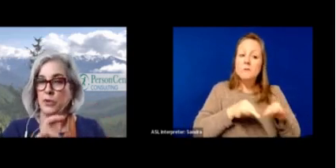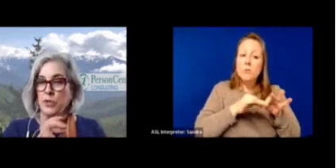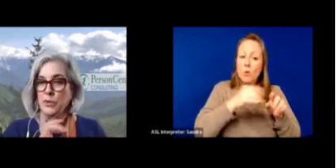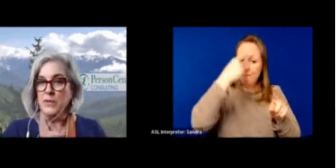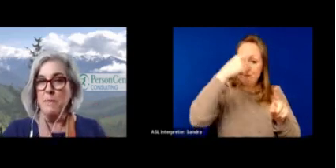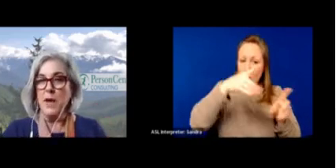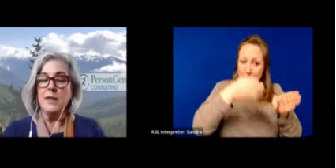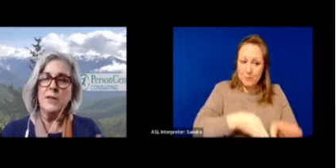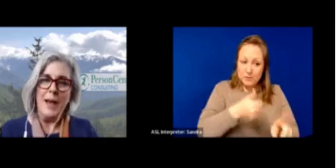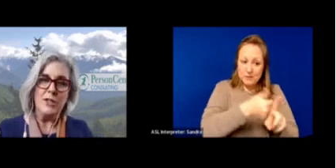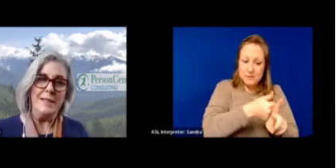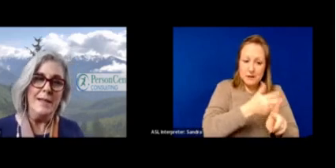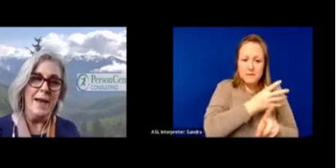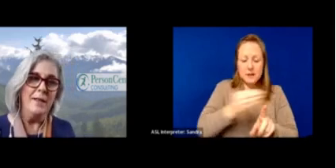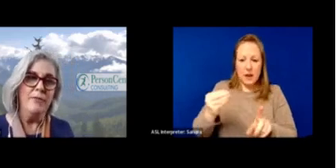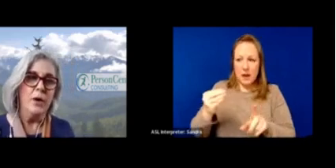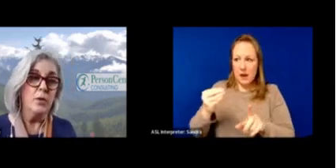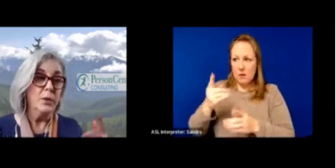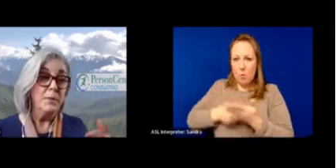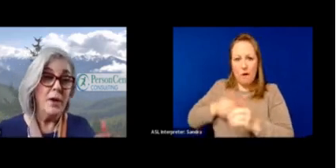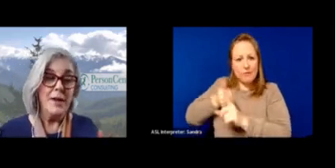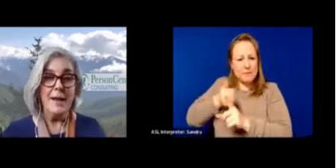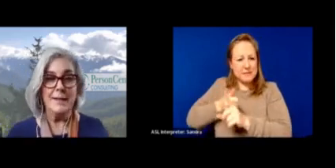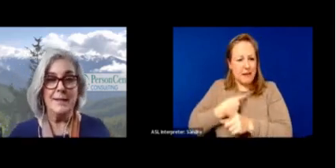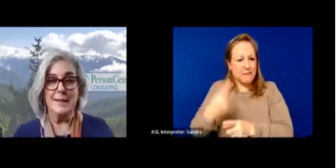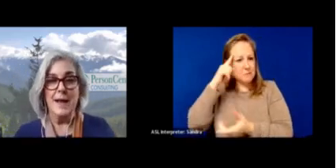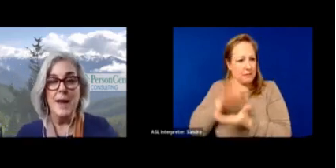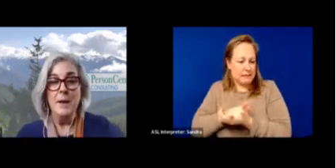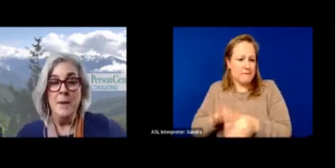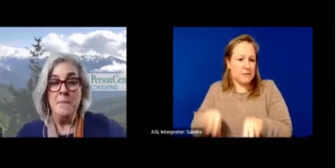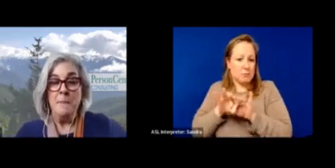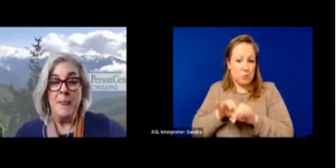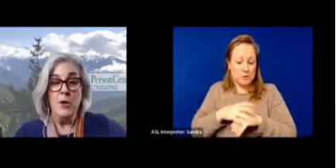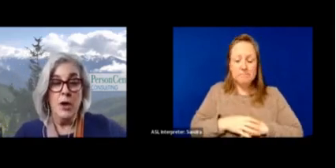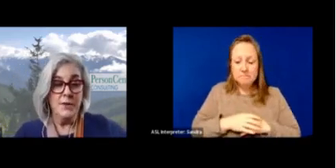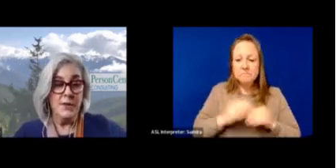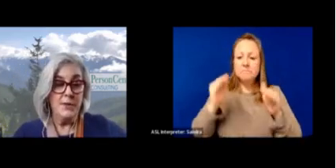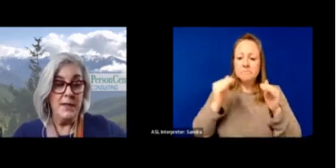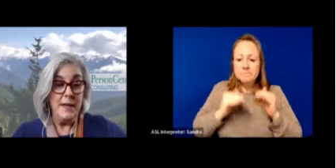federal rules. But on the next slide, you'll also see that the rules address and we can go